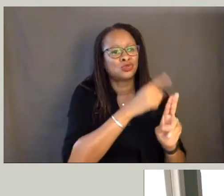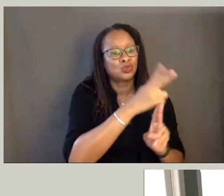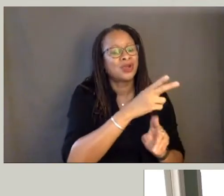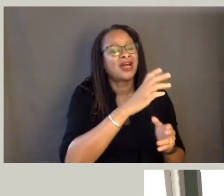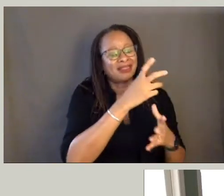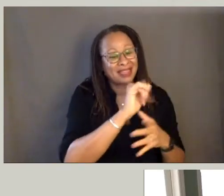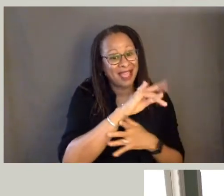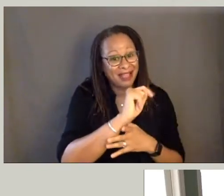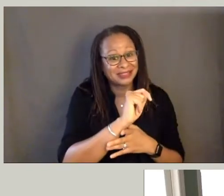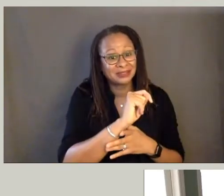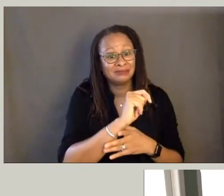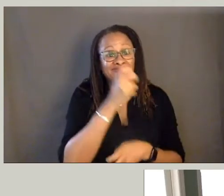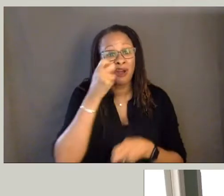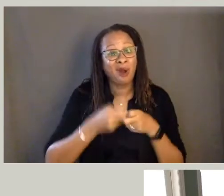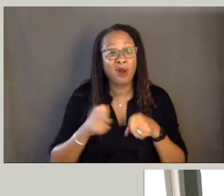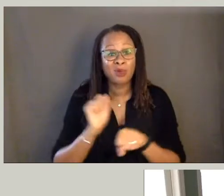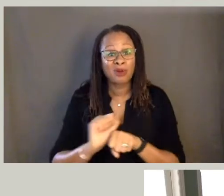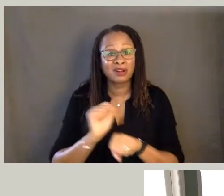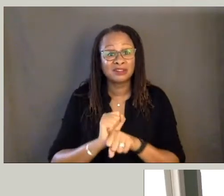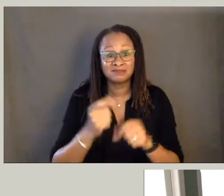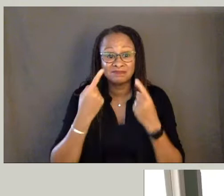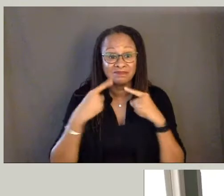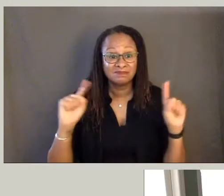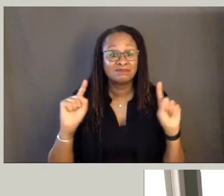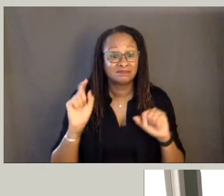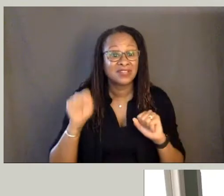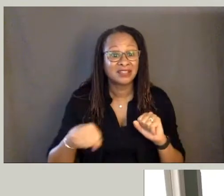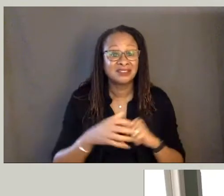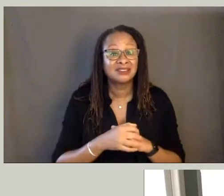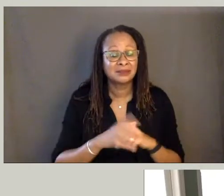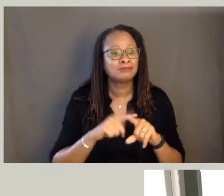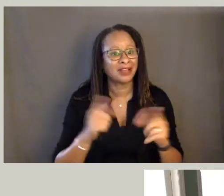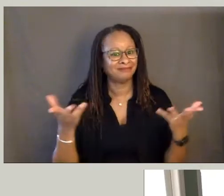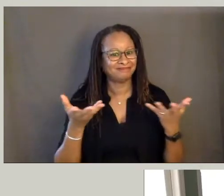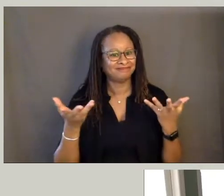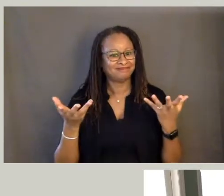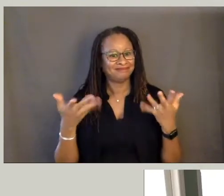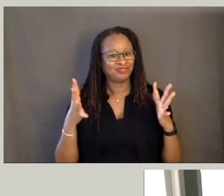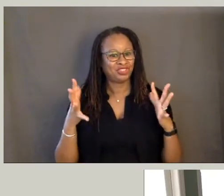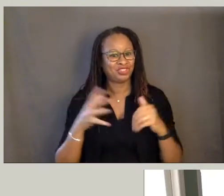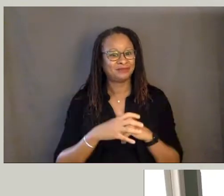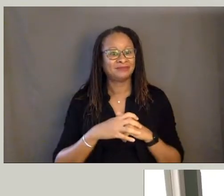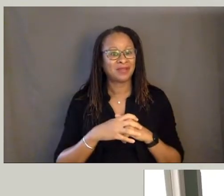It was hard work, but here we are. Compensating our protagonist